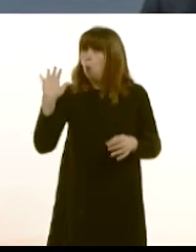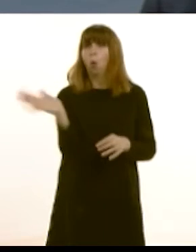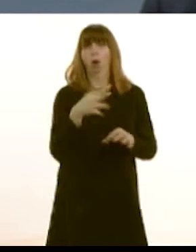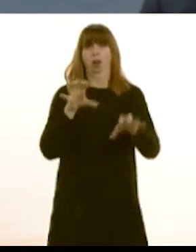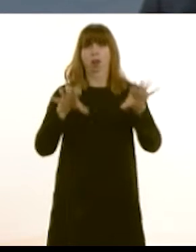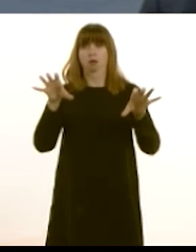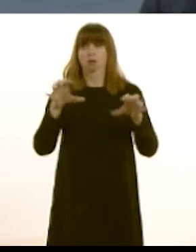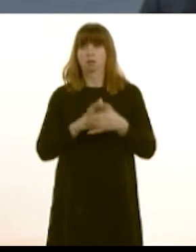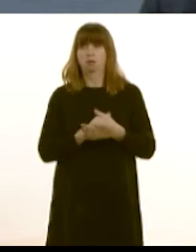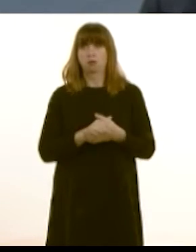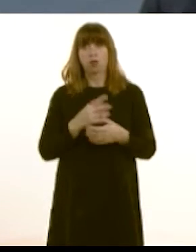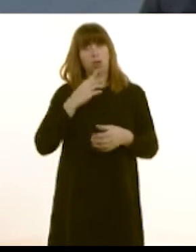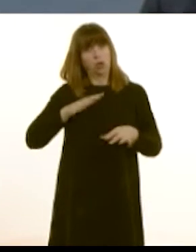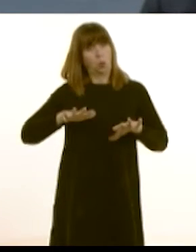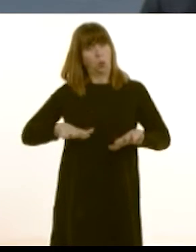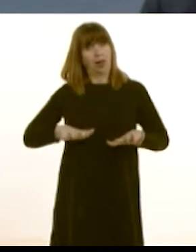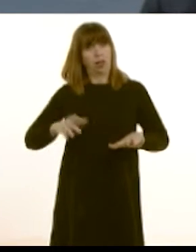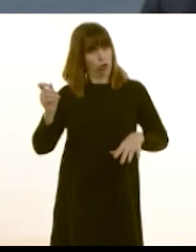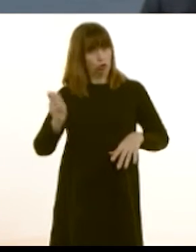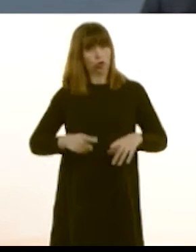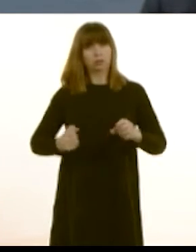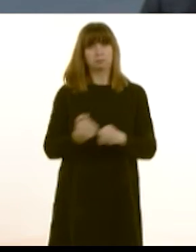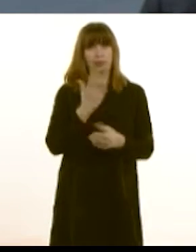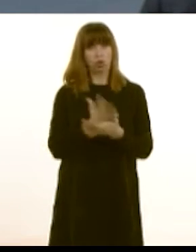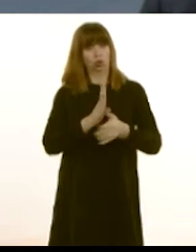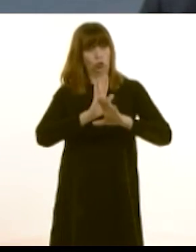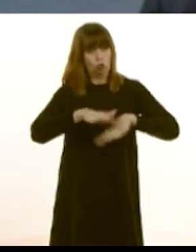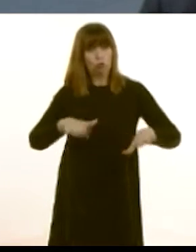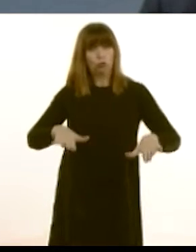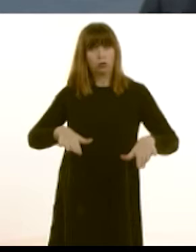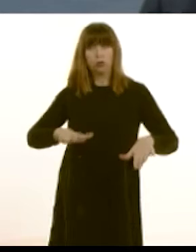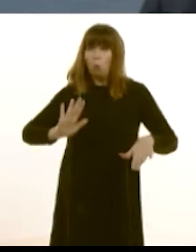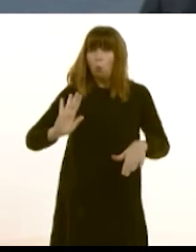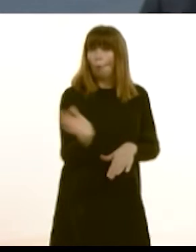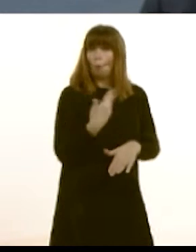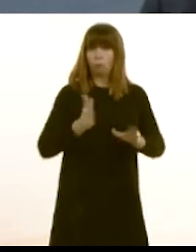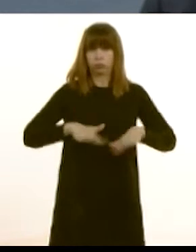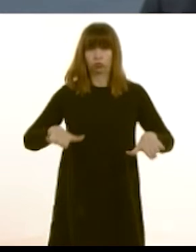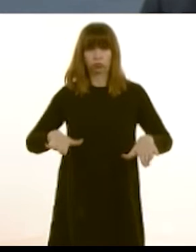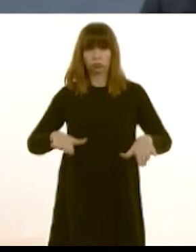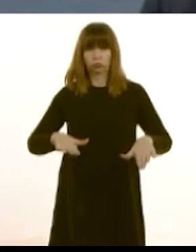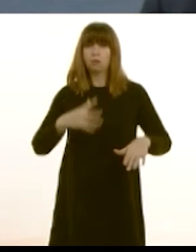required by Wales to ensure that its childrenóall our childrenócan compete academically with